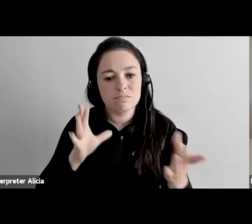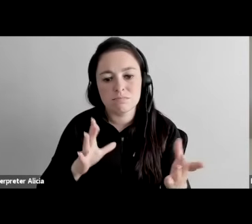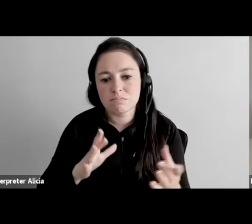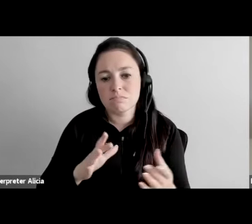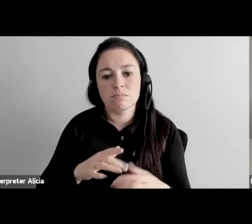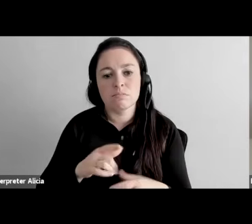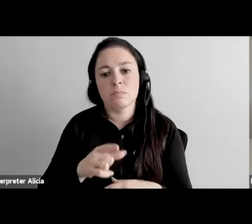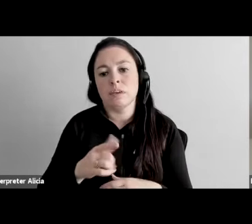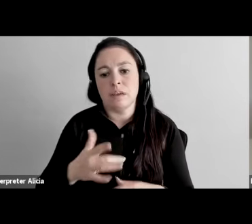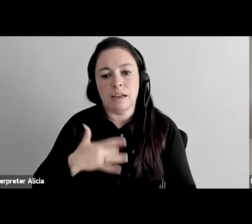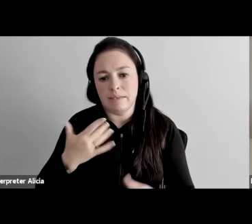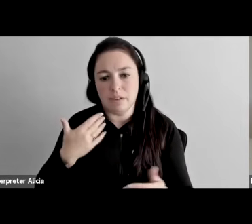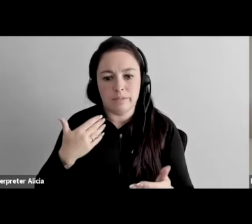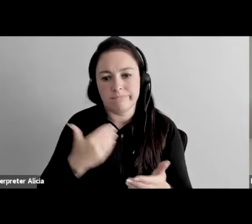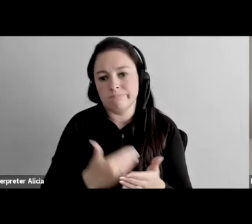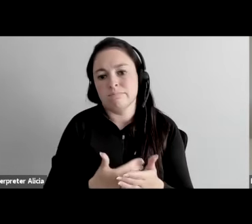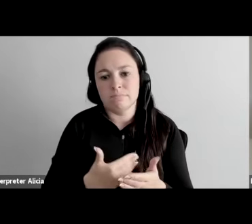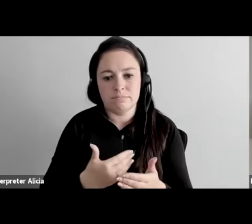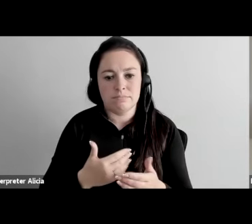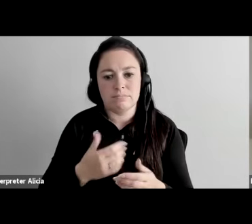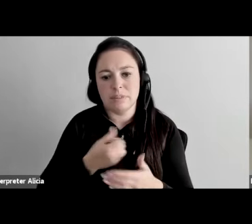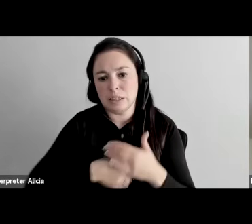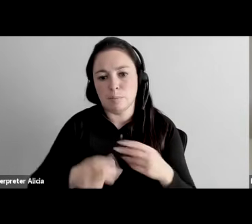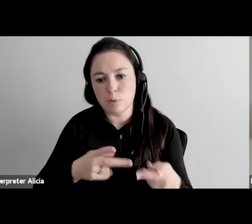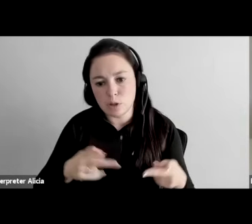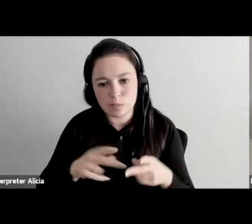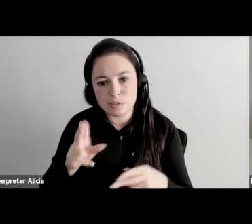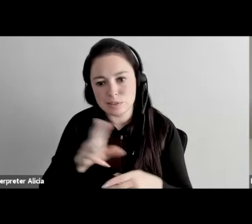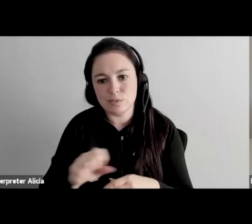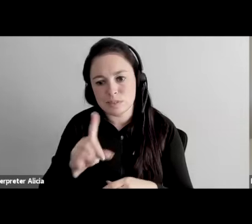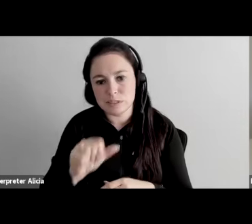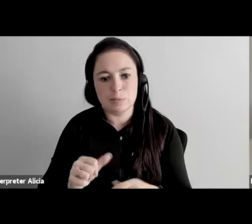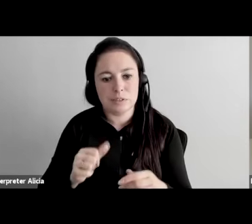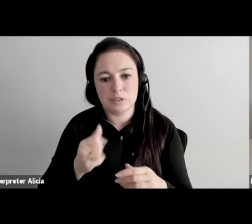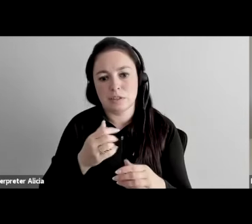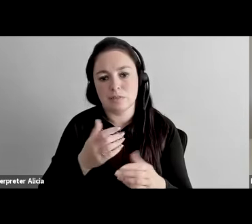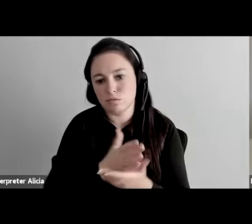but I had no disabled village to lean on. I had to figure it out on my own.